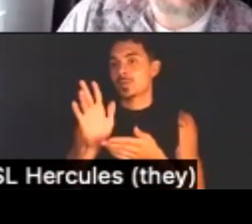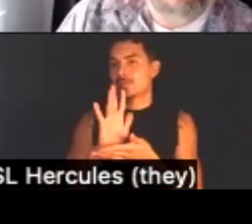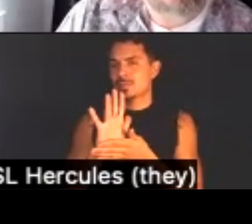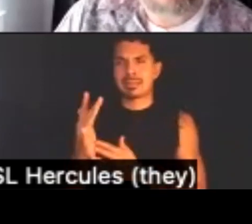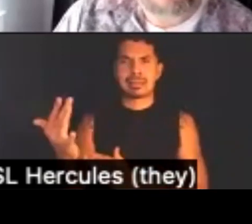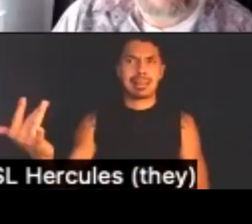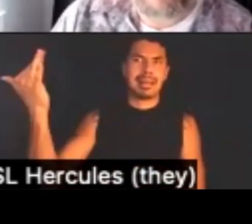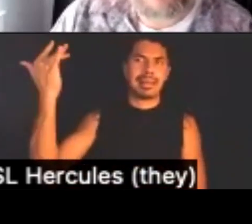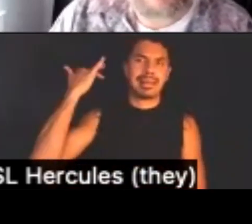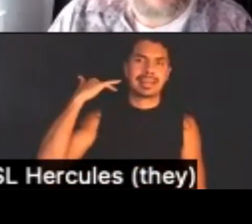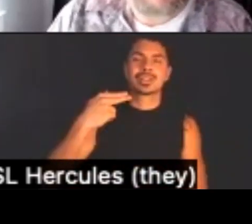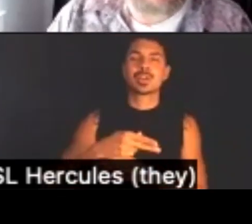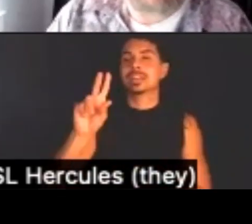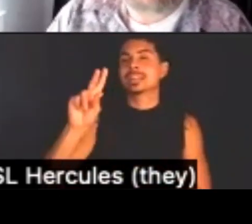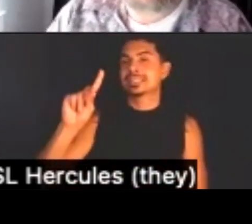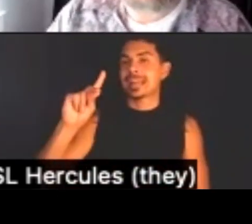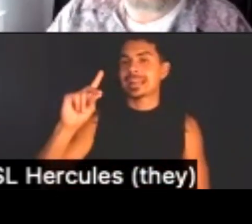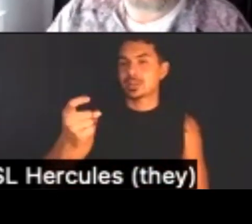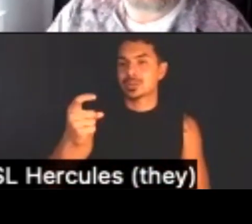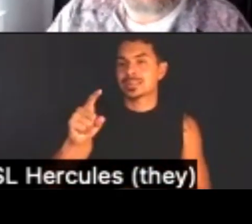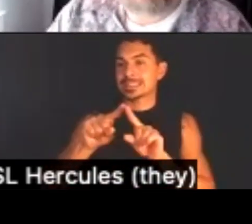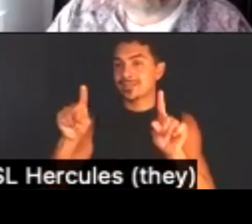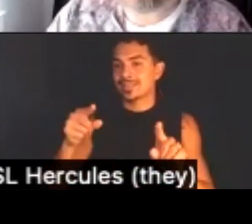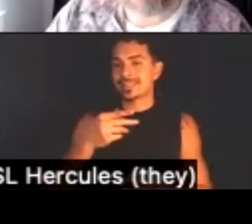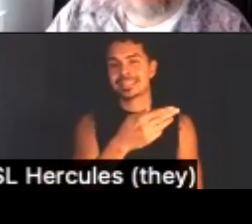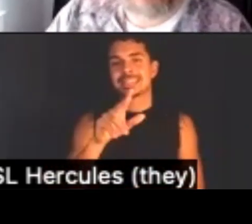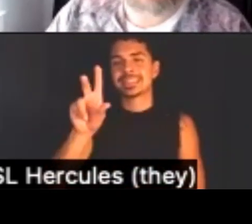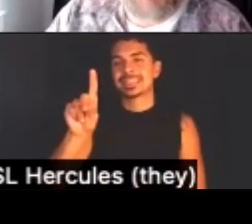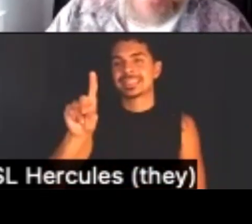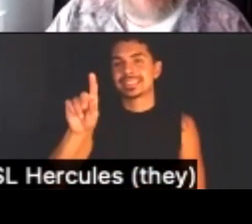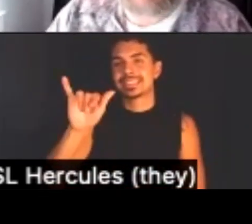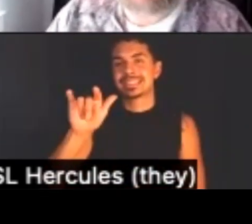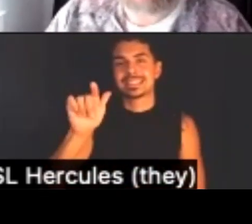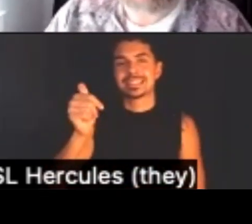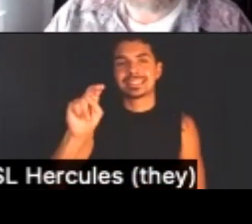called "Diagnosing Difference" and this is Dylan Scholinski,